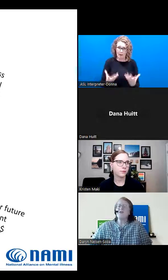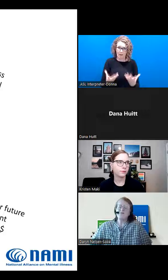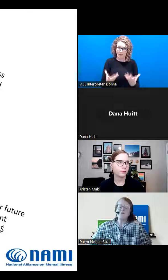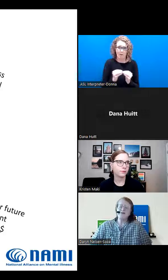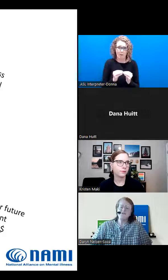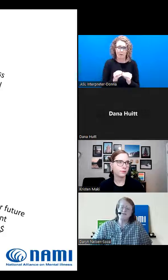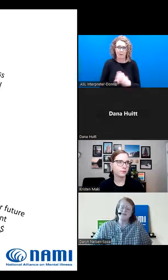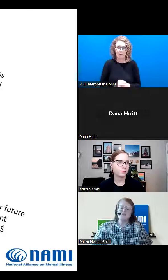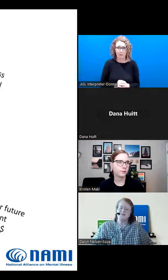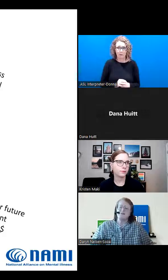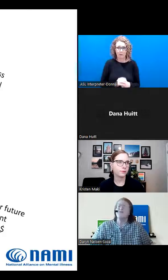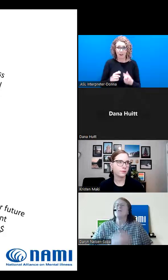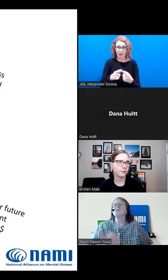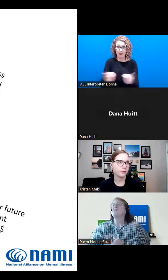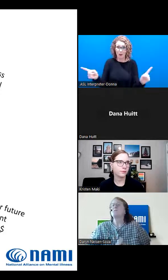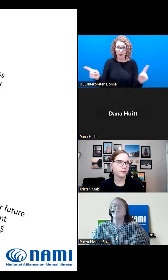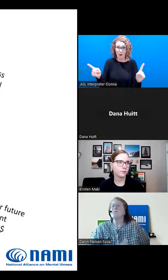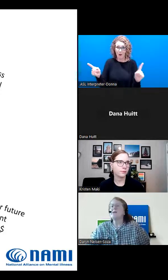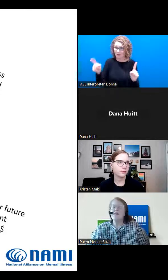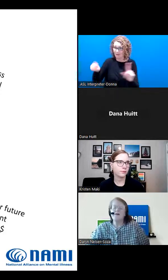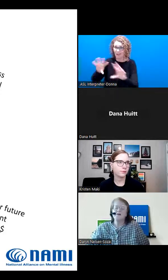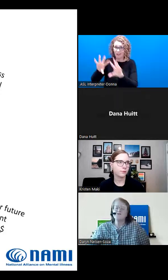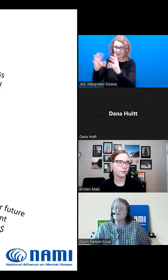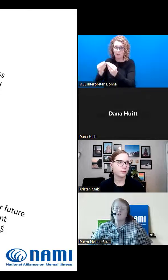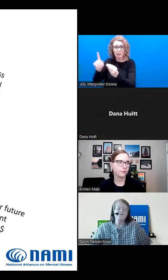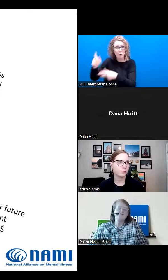because of the stress and burdens on their own